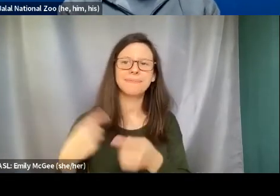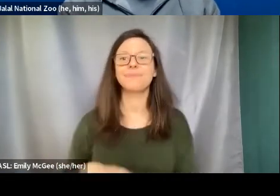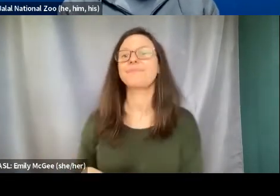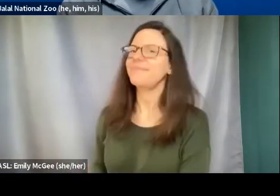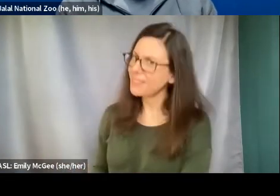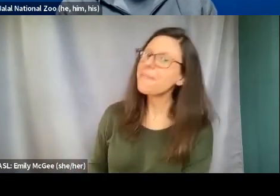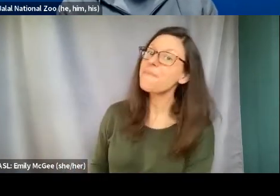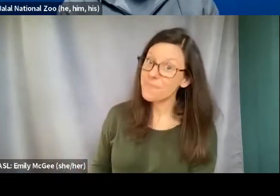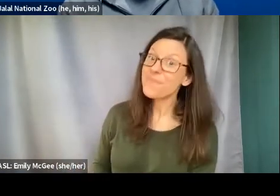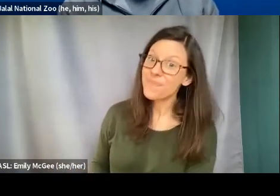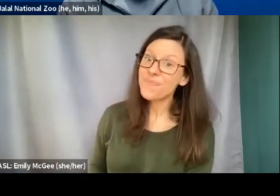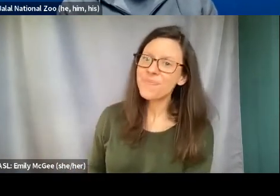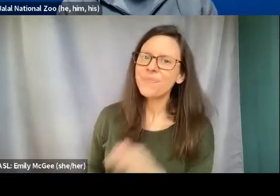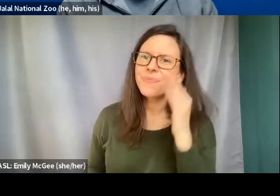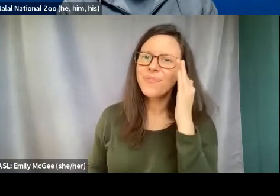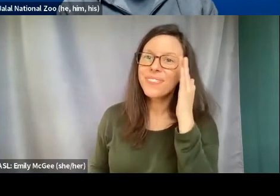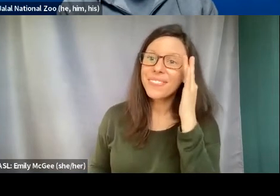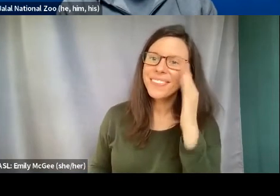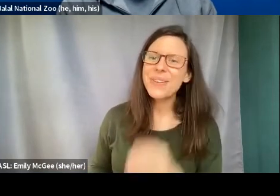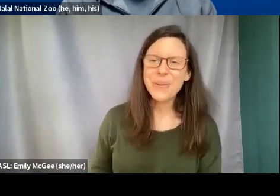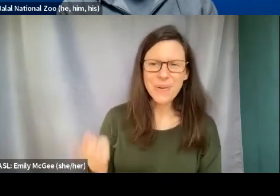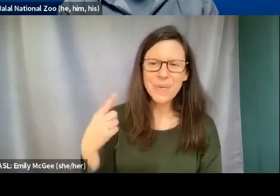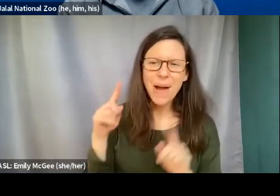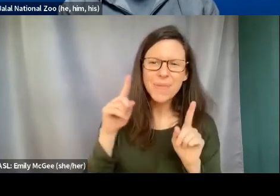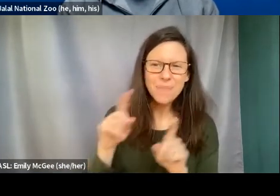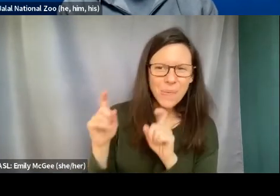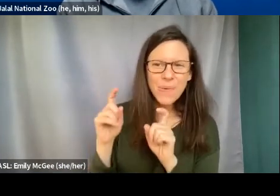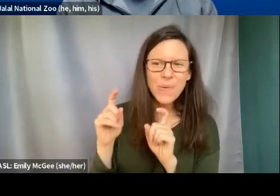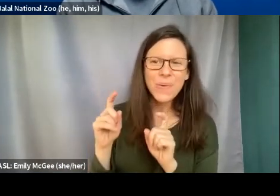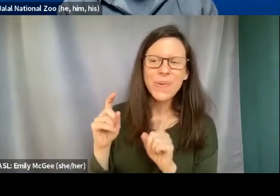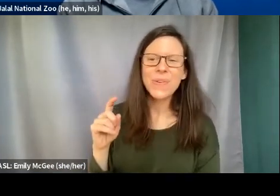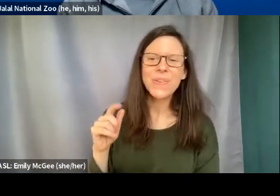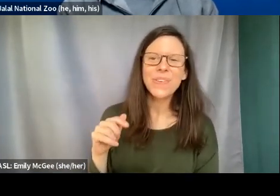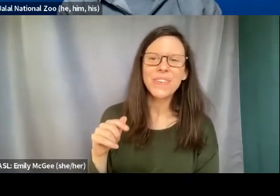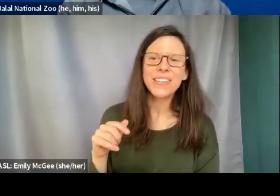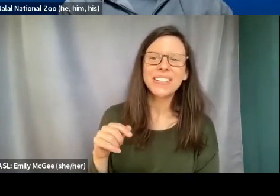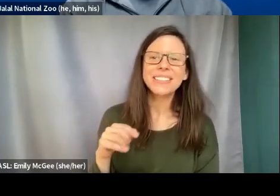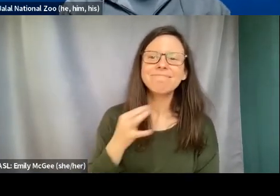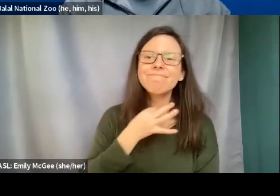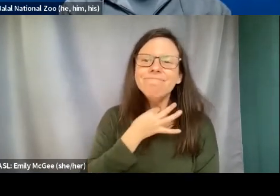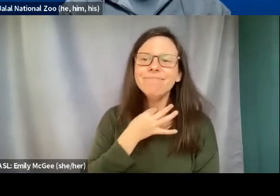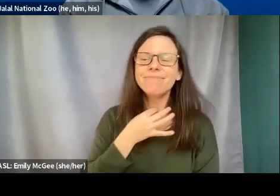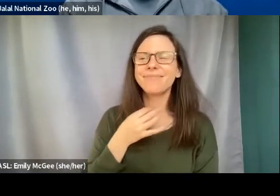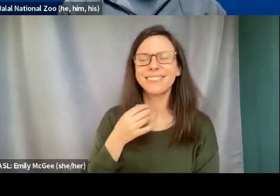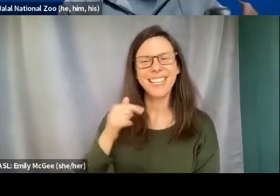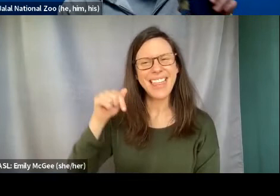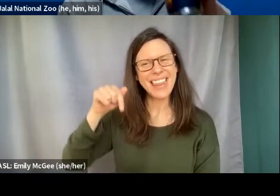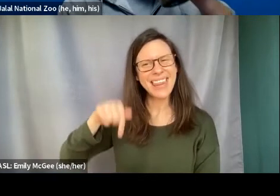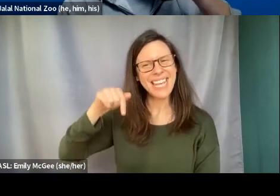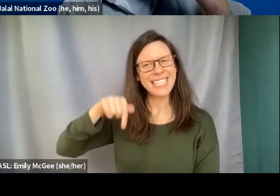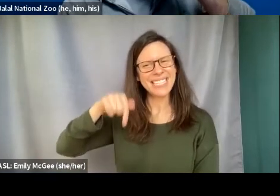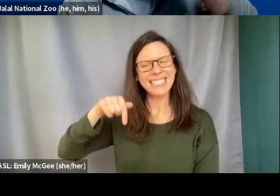we asked in one of our original polls what um areas of STEAM - science, technology, engineering, um